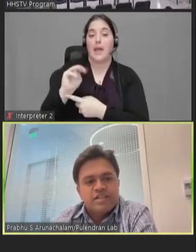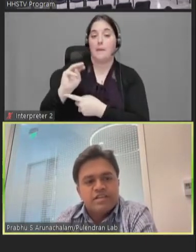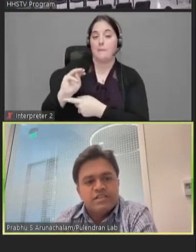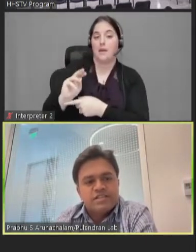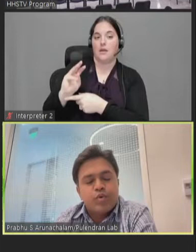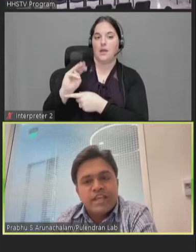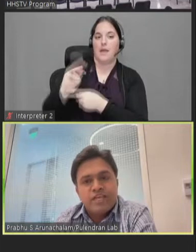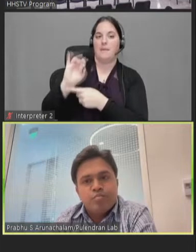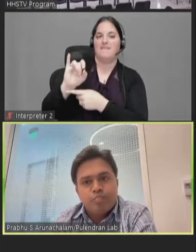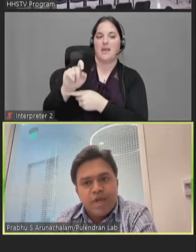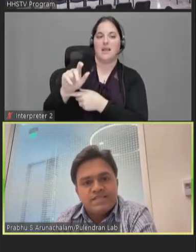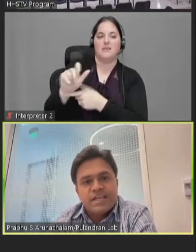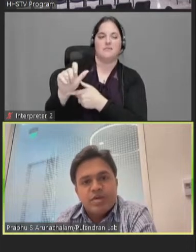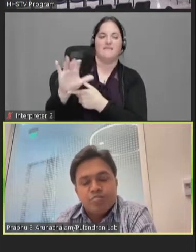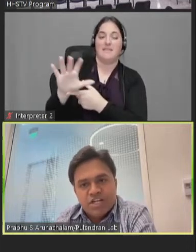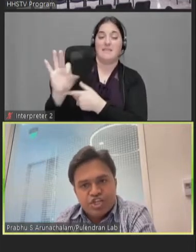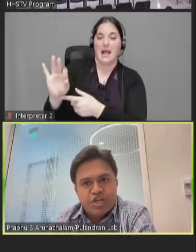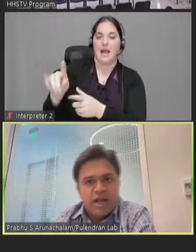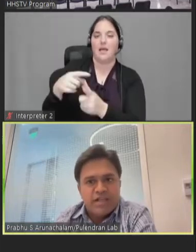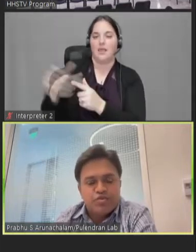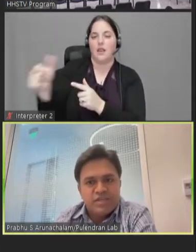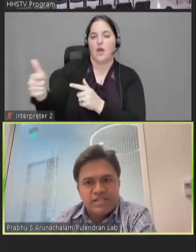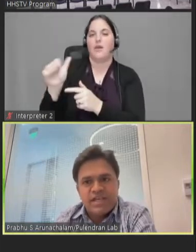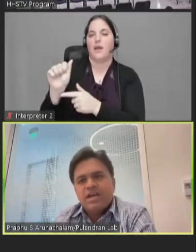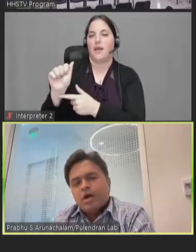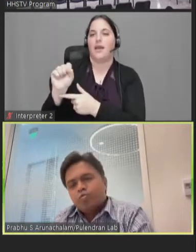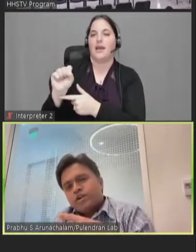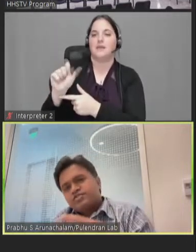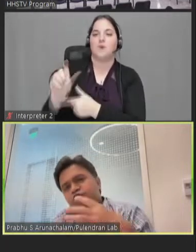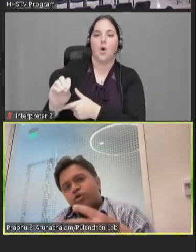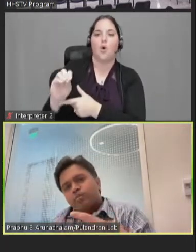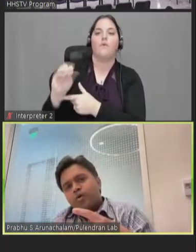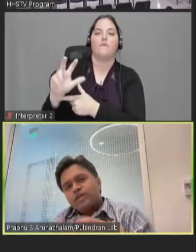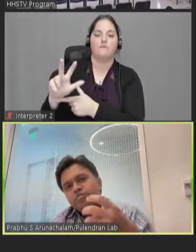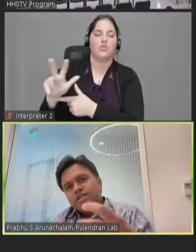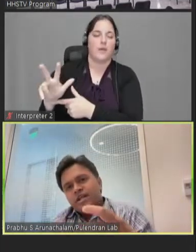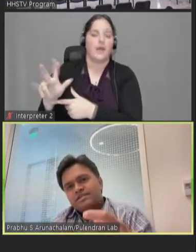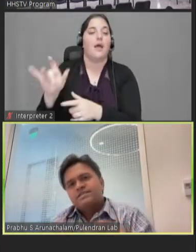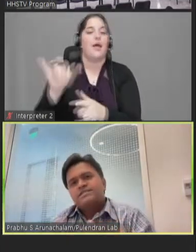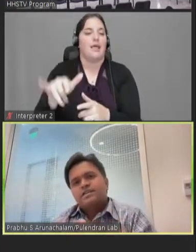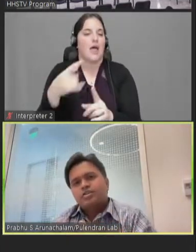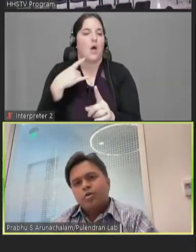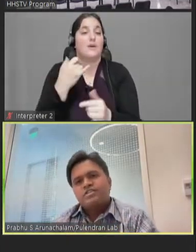These are squalene-based emulsion adjuvants. And what is known about them tells us that you don't